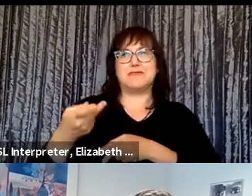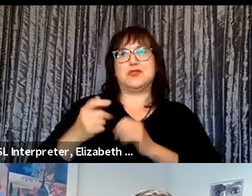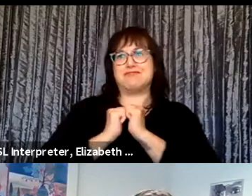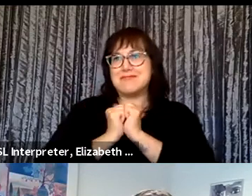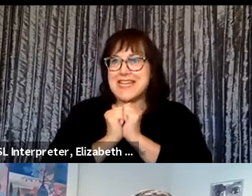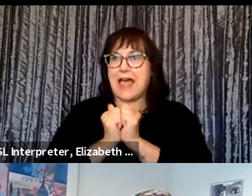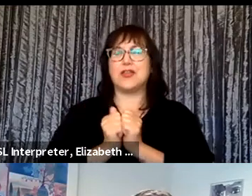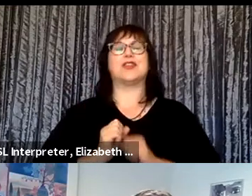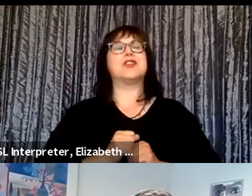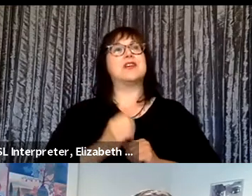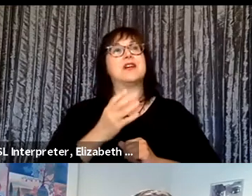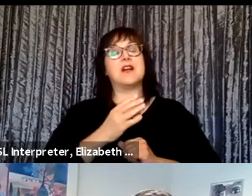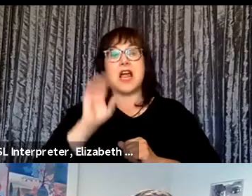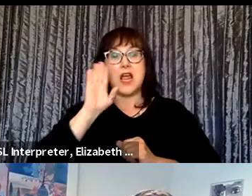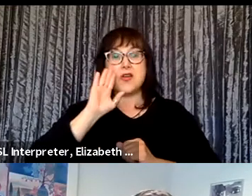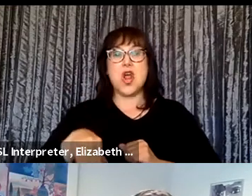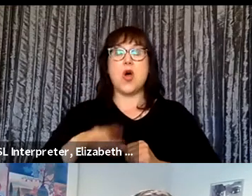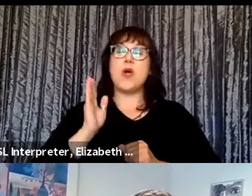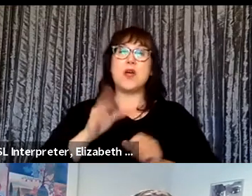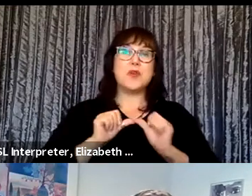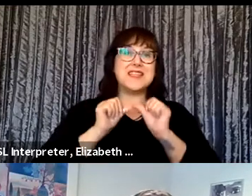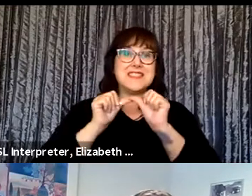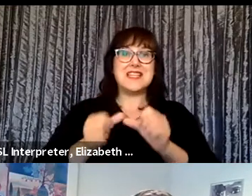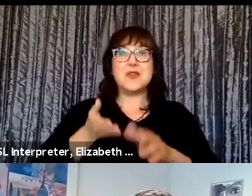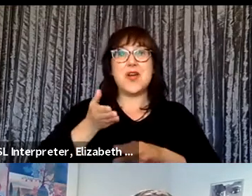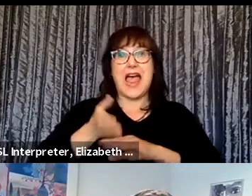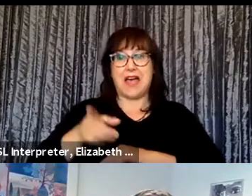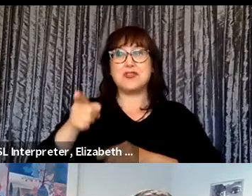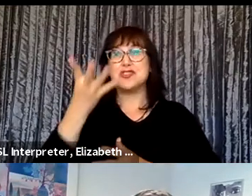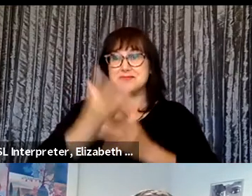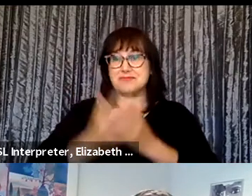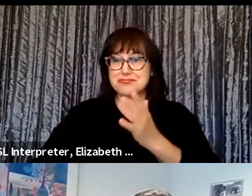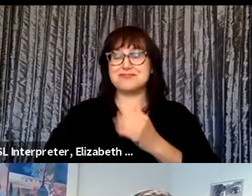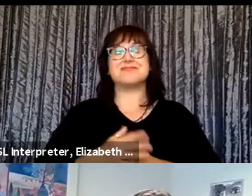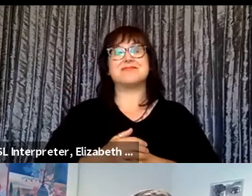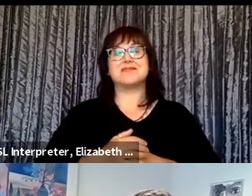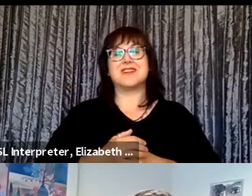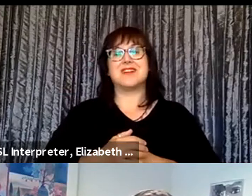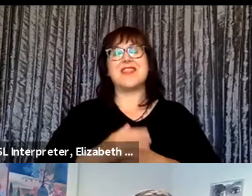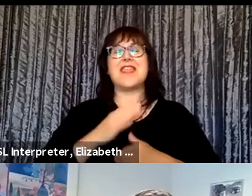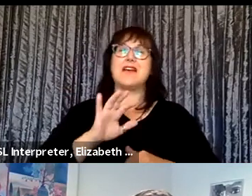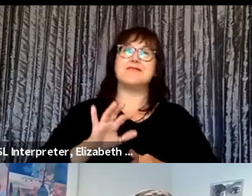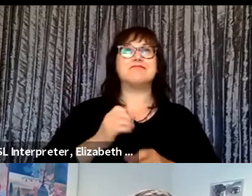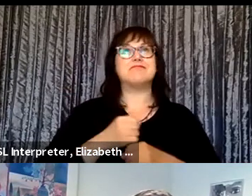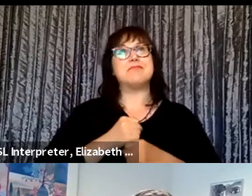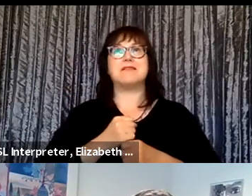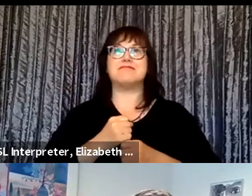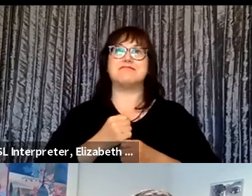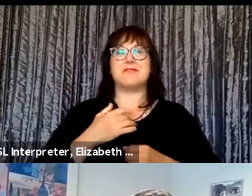that it would continue after her passing was also of, of a comfort and that we had a team together